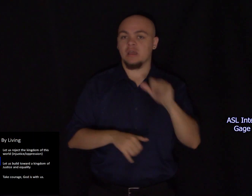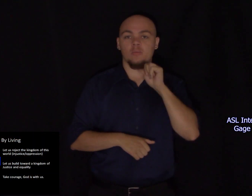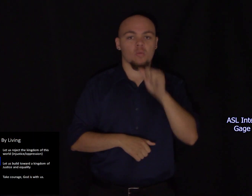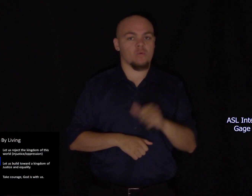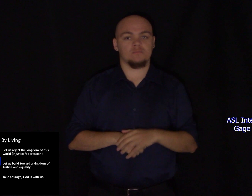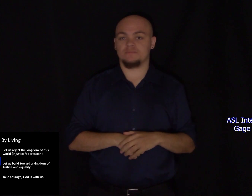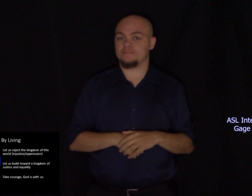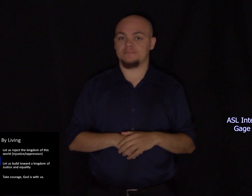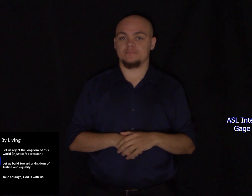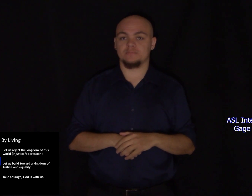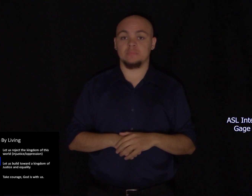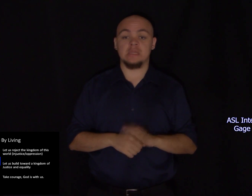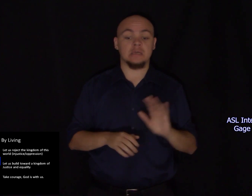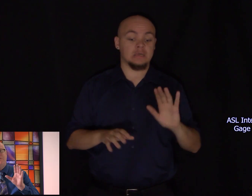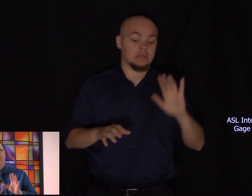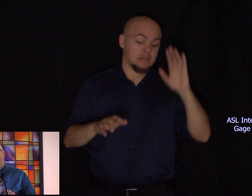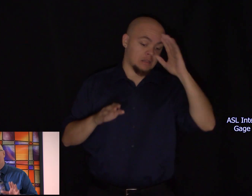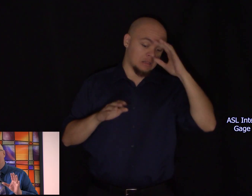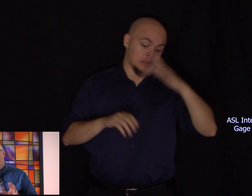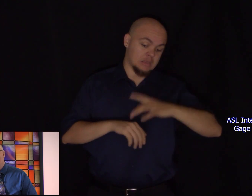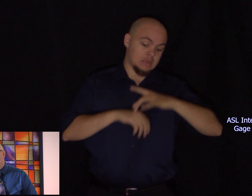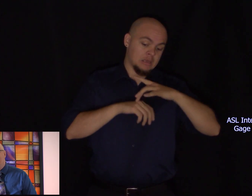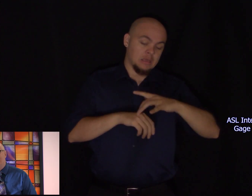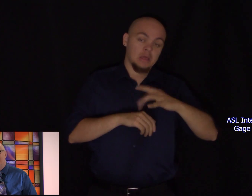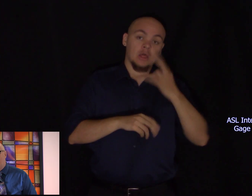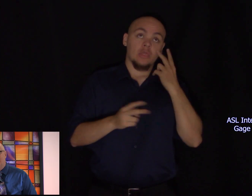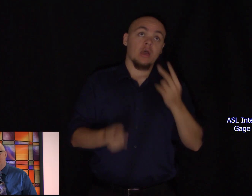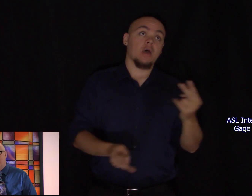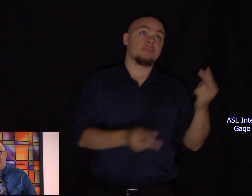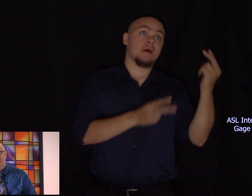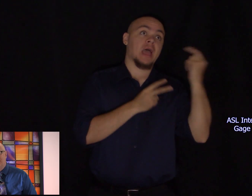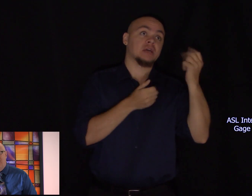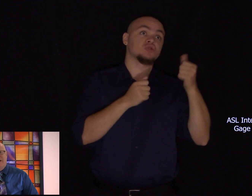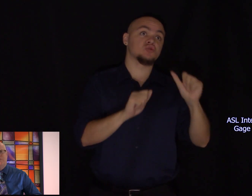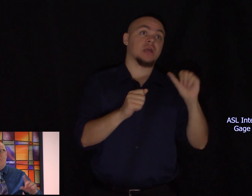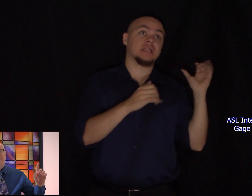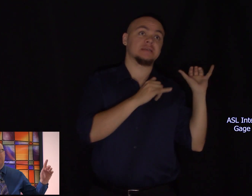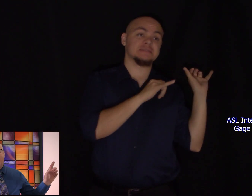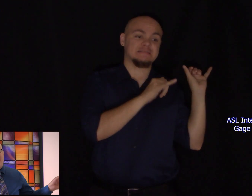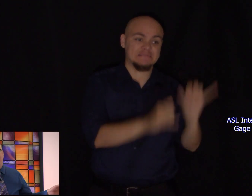this pandemic will not be the same do not get caught up in a nostalgia trap of trying to go back